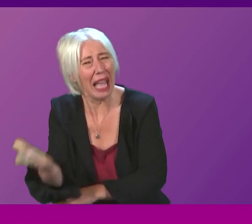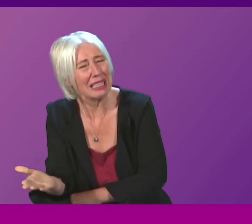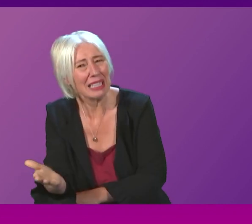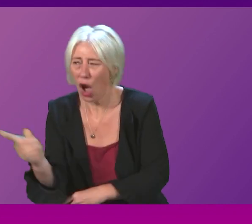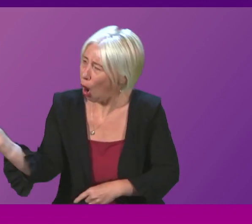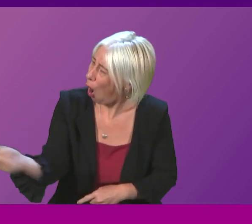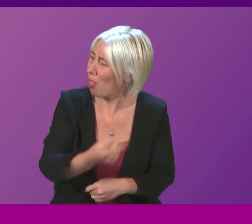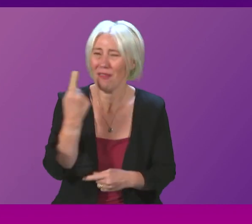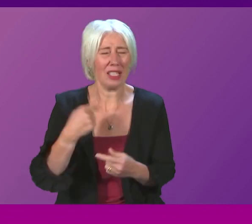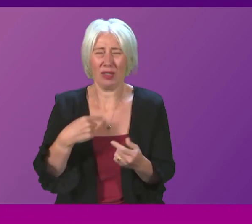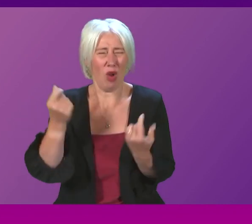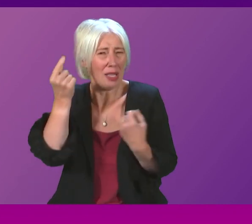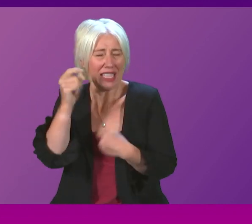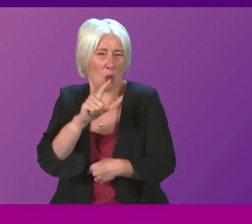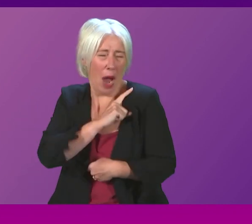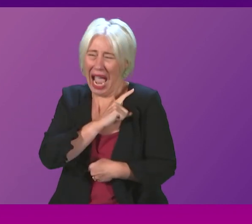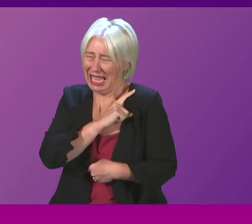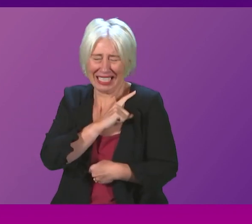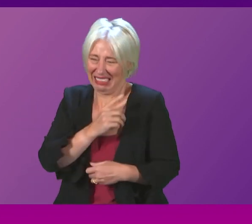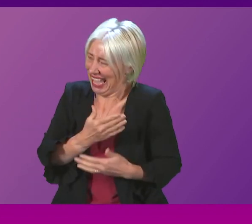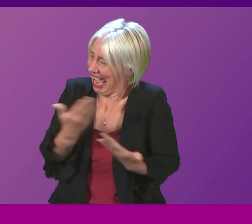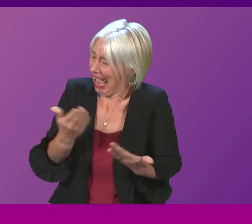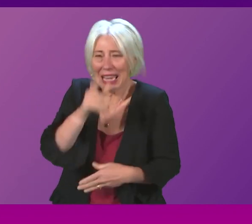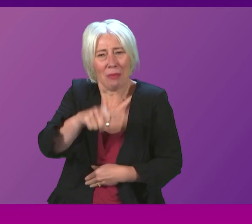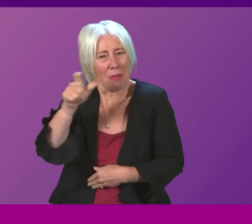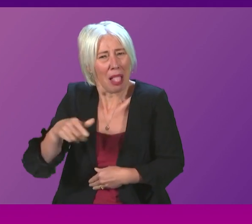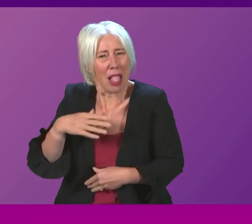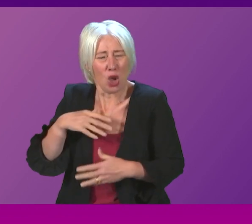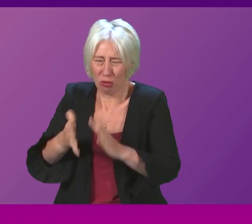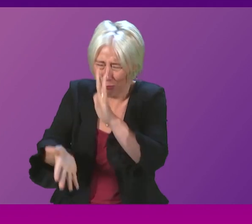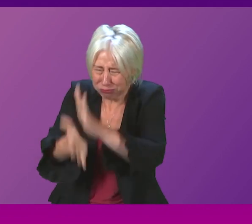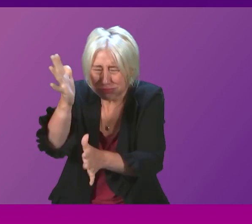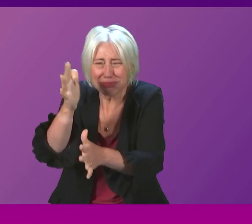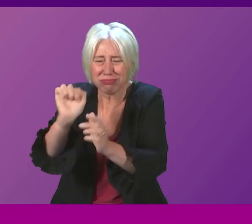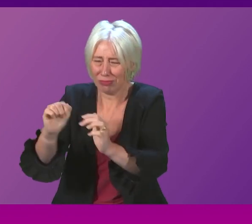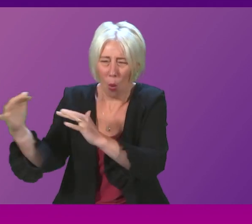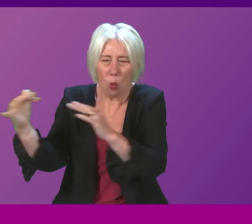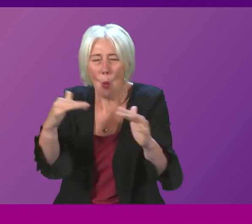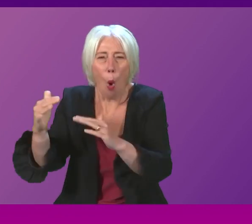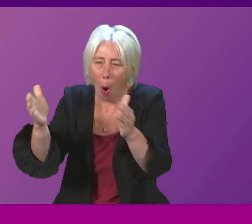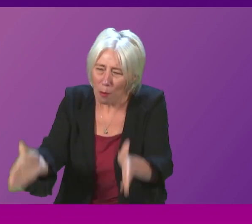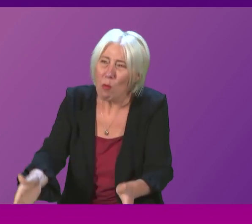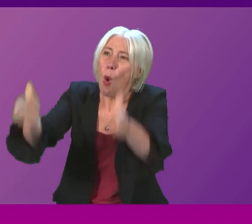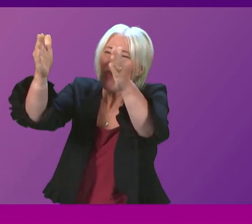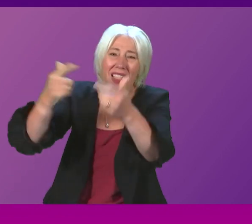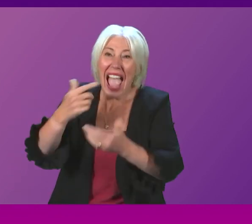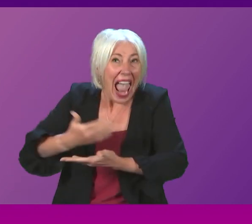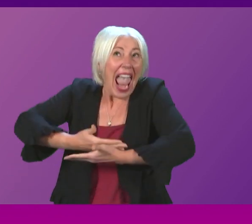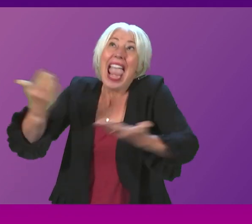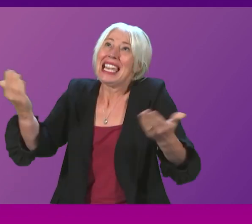of us in the chamber—how anybody could attack a war memorial at any time of the year, but